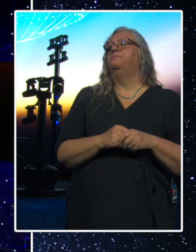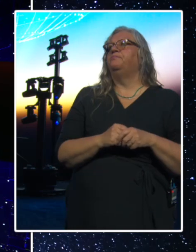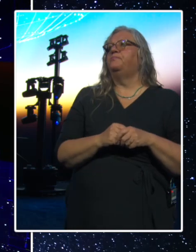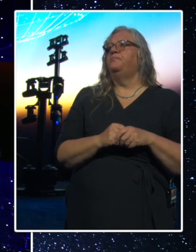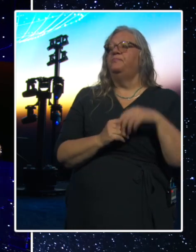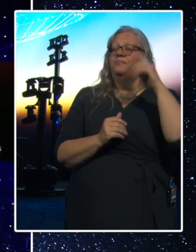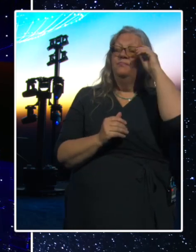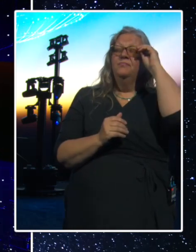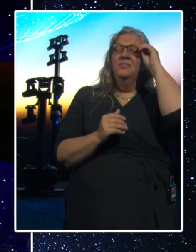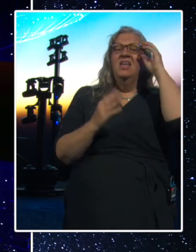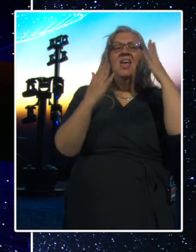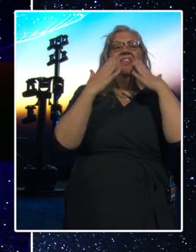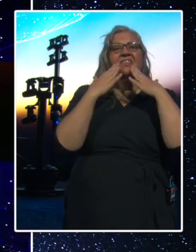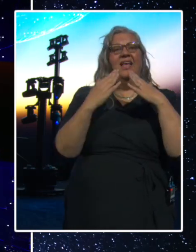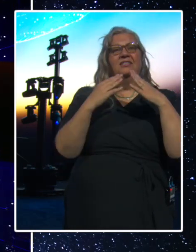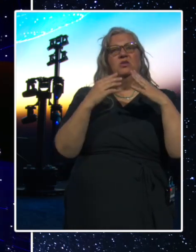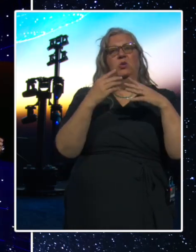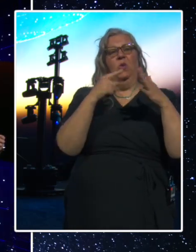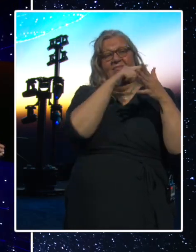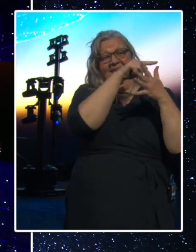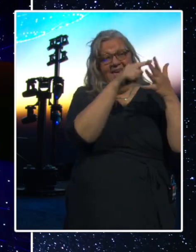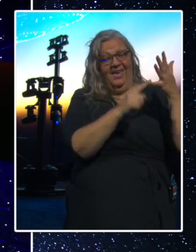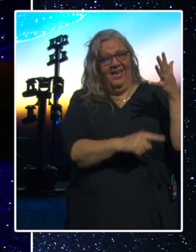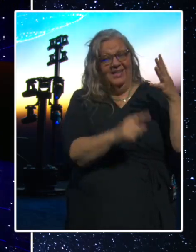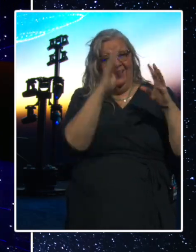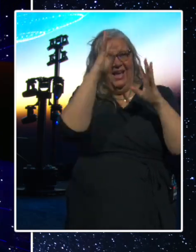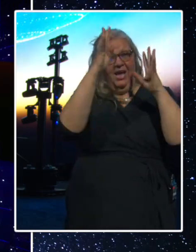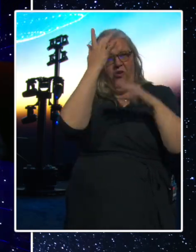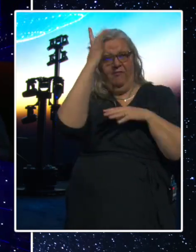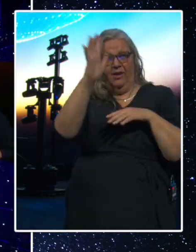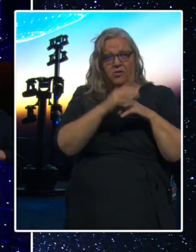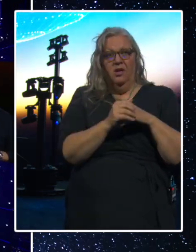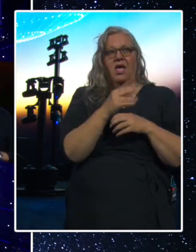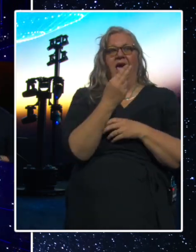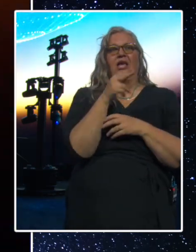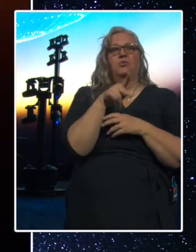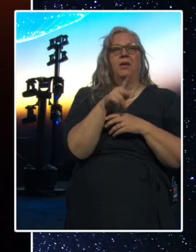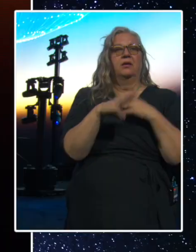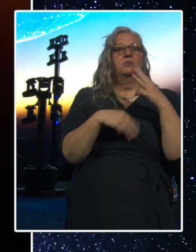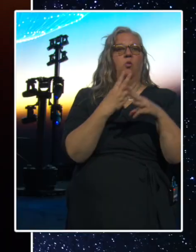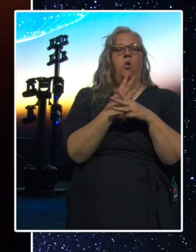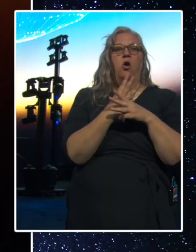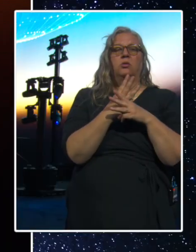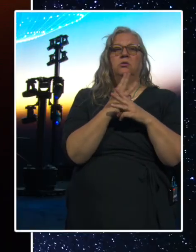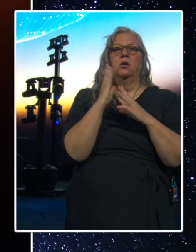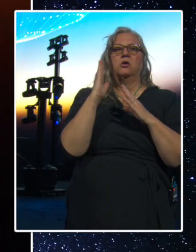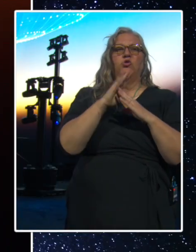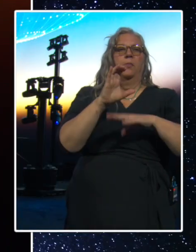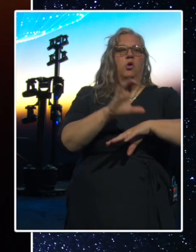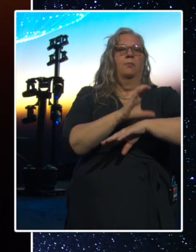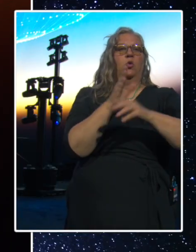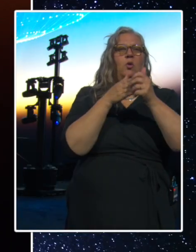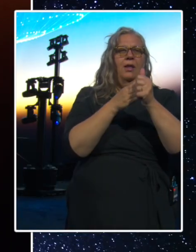I am proud to share that thanks to these innovations, HPE remains the world's supercomputing leader,